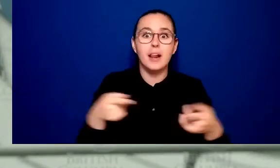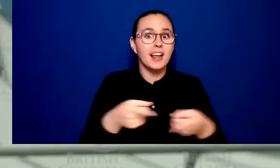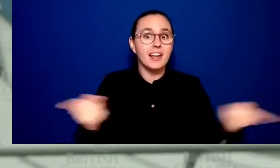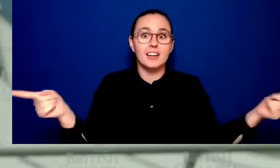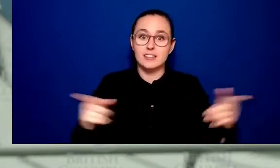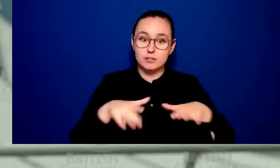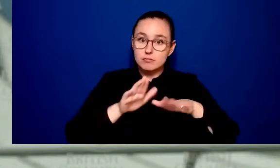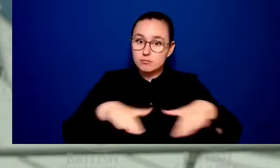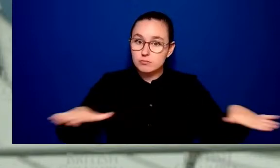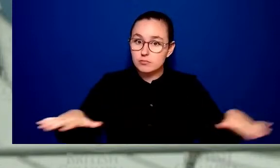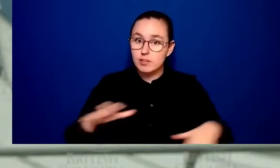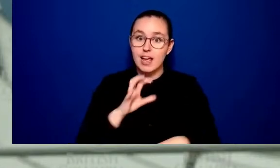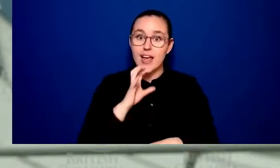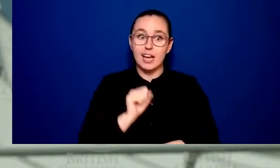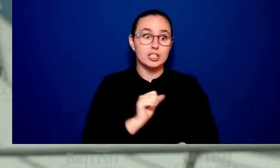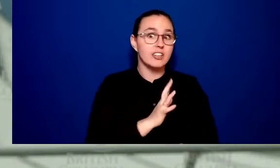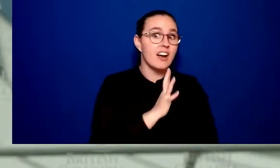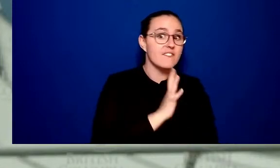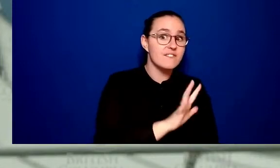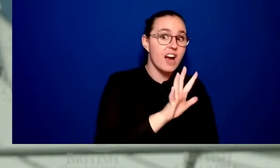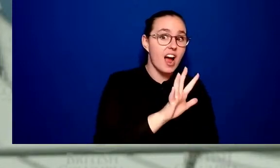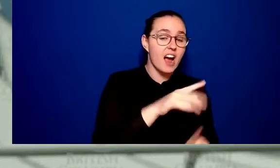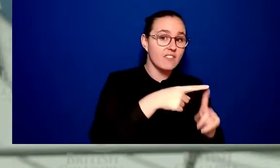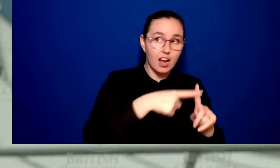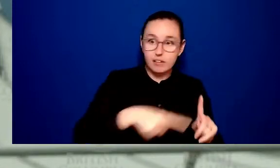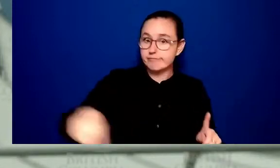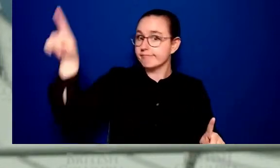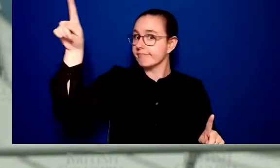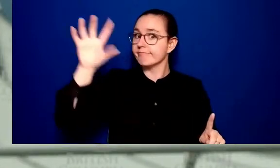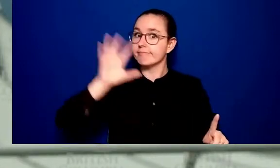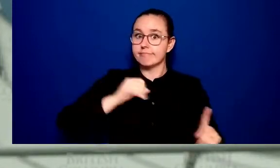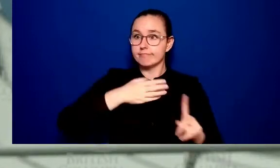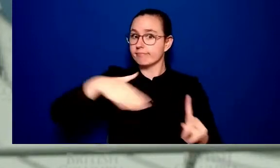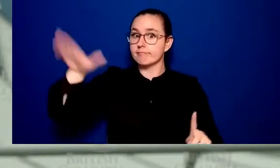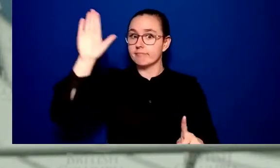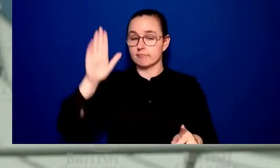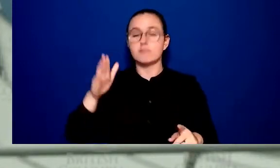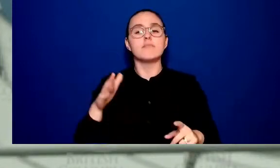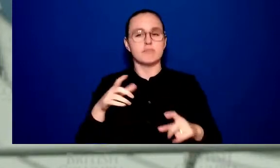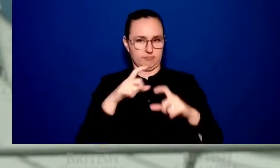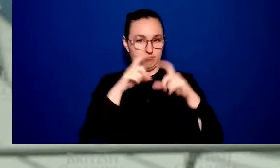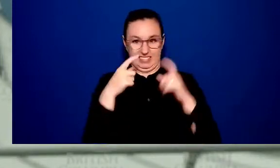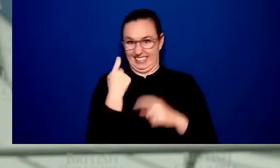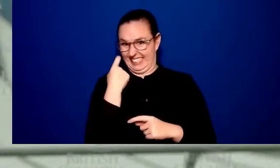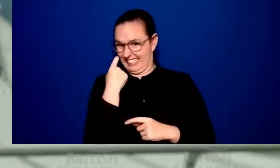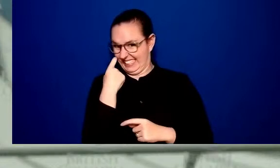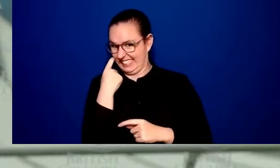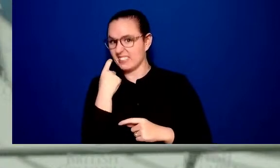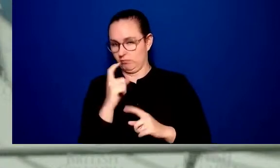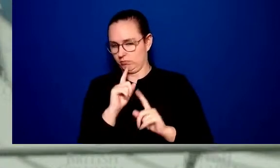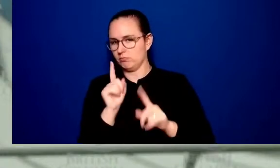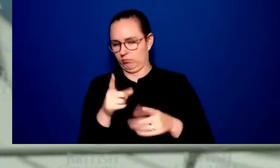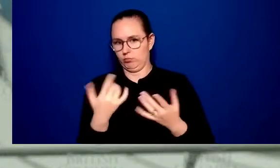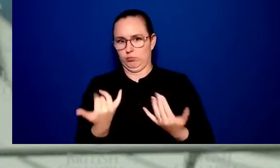will be posted in the updated order today. For youth whether taking the school bus or the